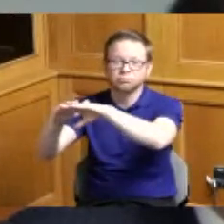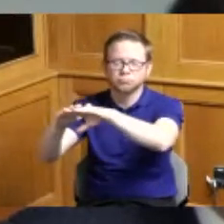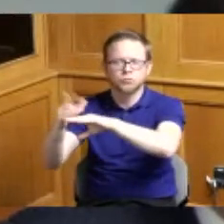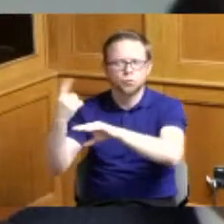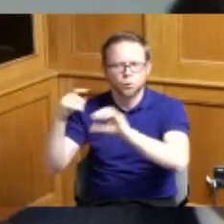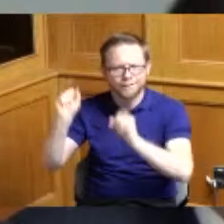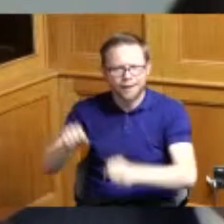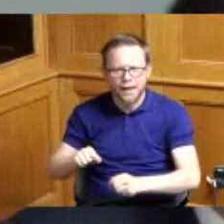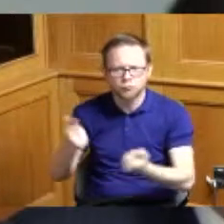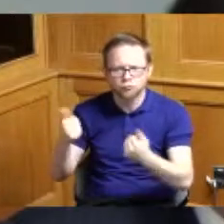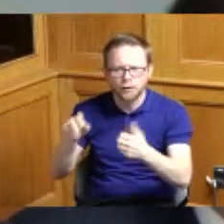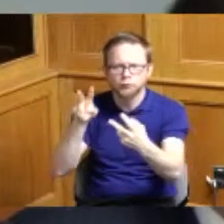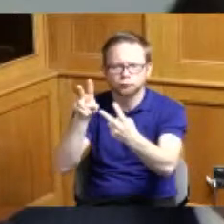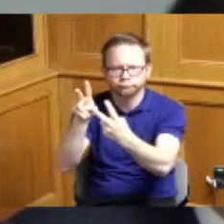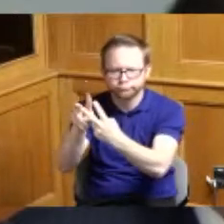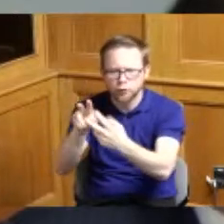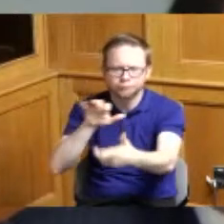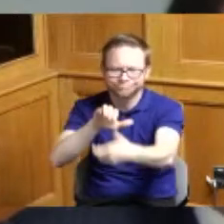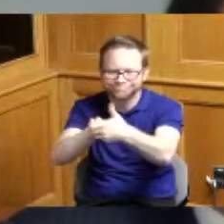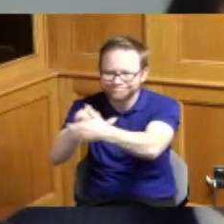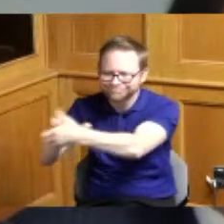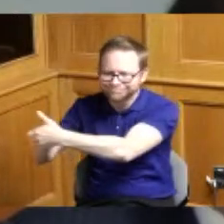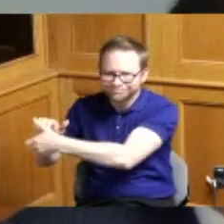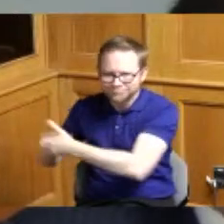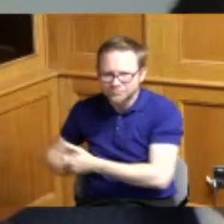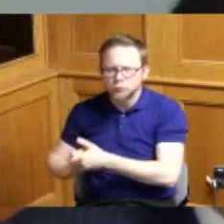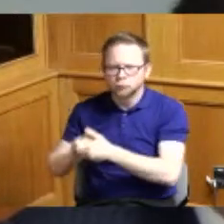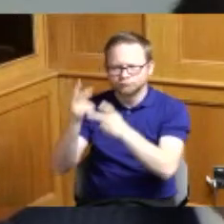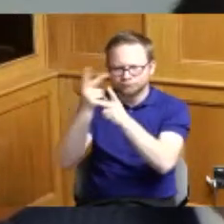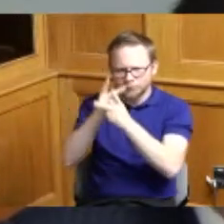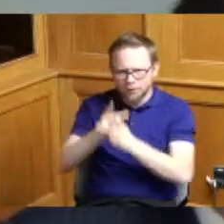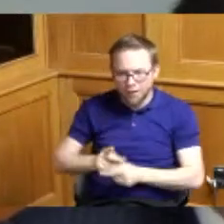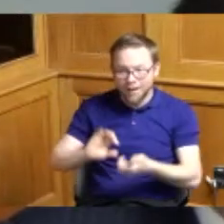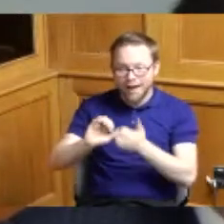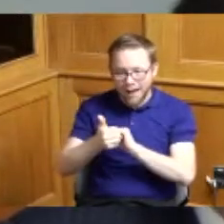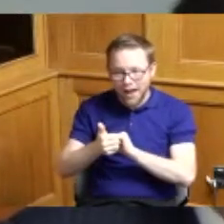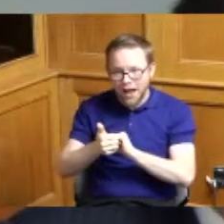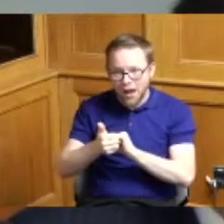uh as a community figure out the best way to make this happen uh on behalf of the entire community